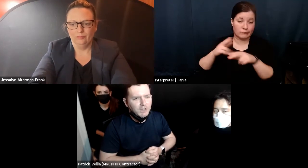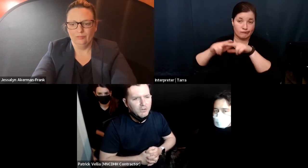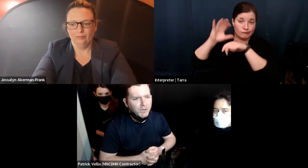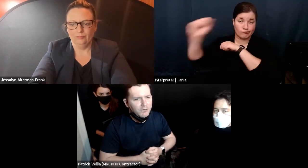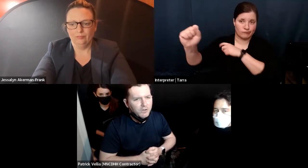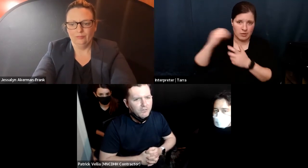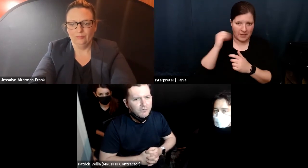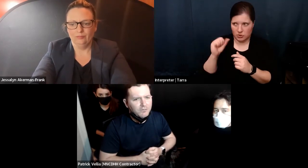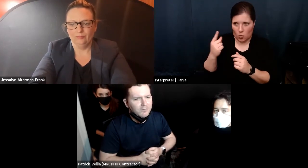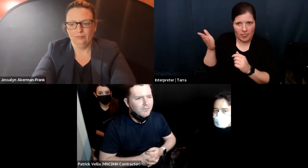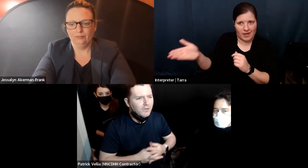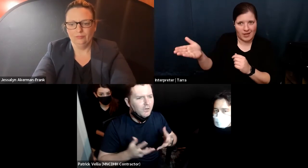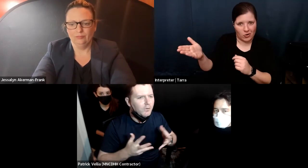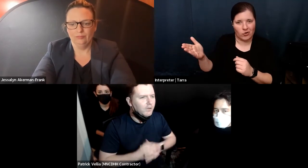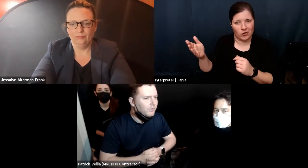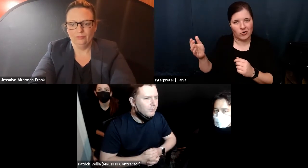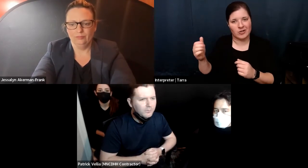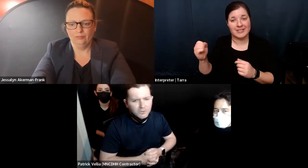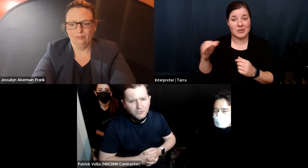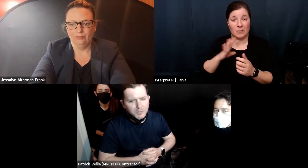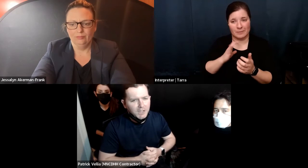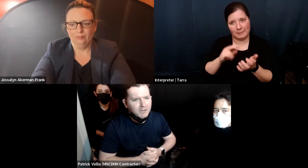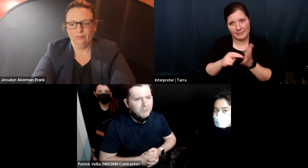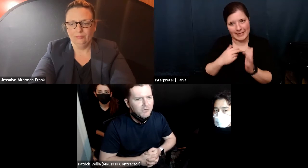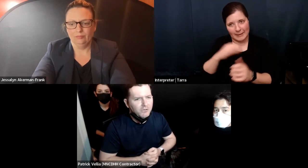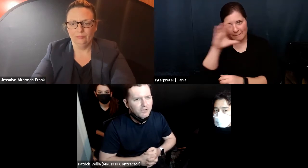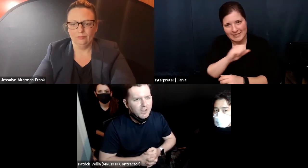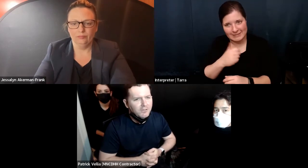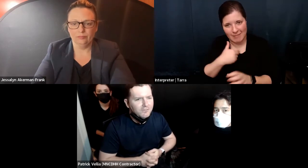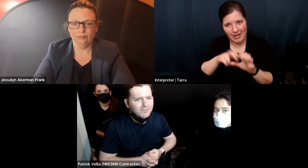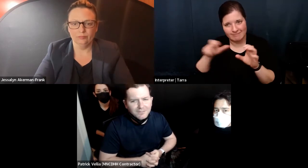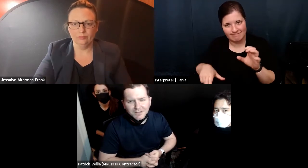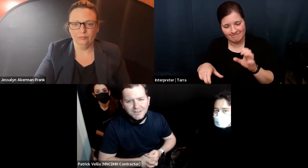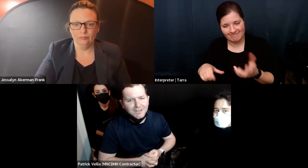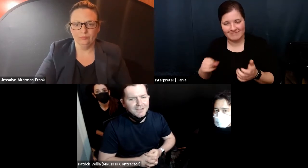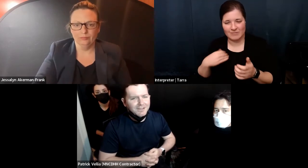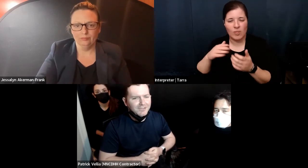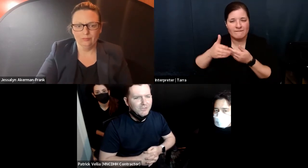So the stop before I know to pull the cord because if you don't pull the cord, for the next stop, then the bus will just zoom right by if there's nobody at the bus stop. Oh, well. Too bad.